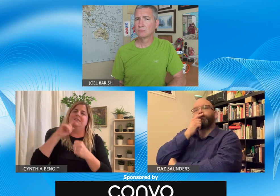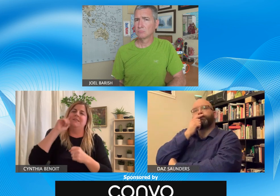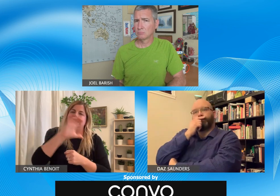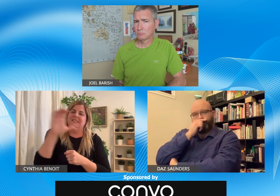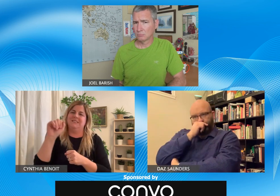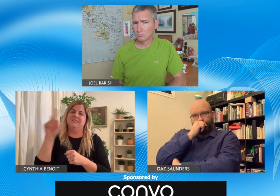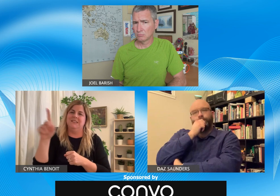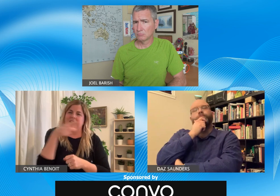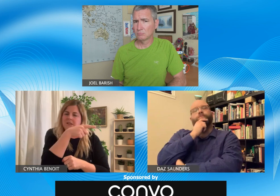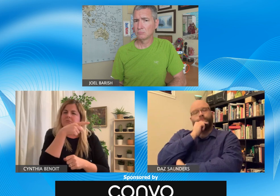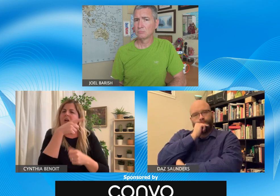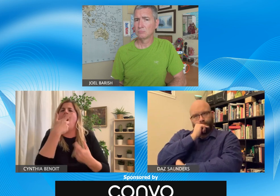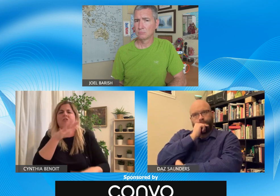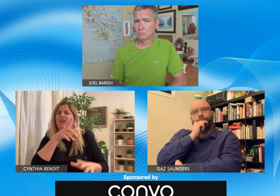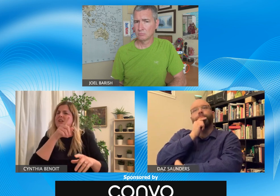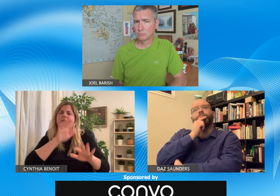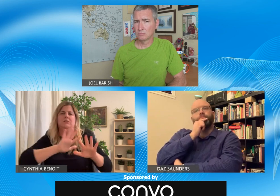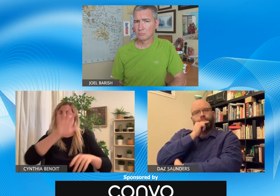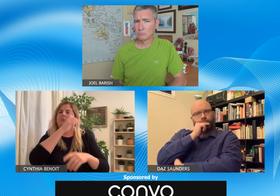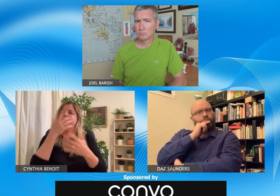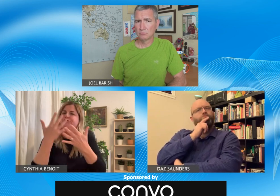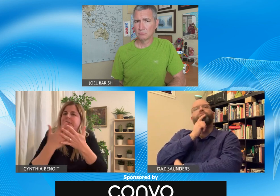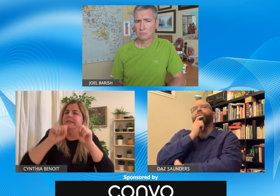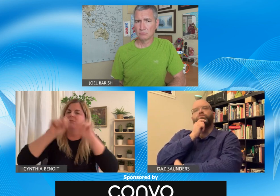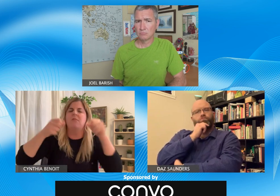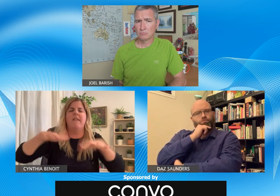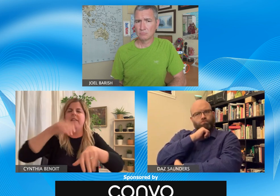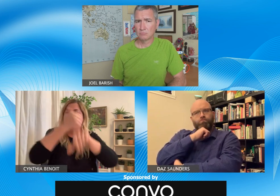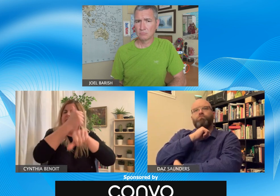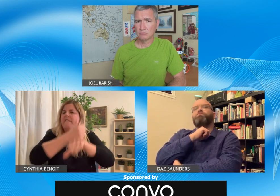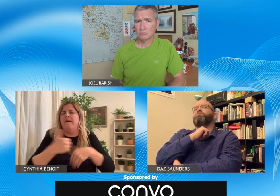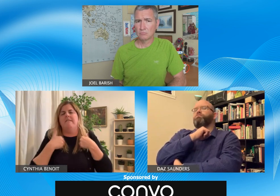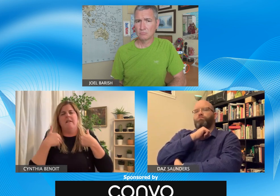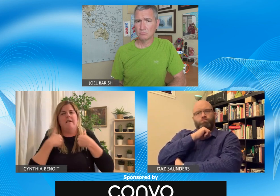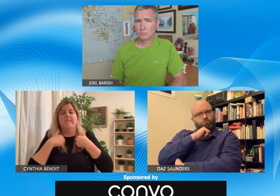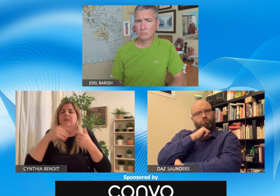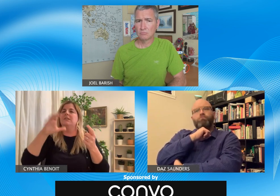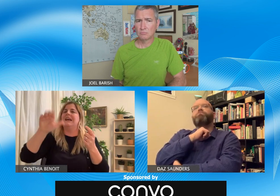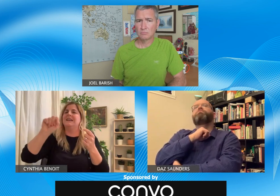CCSD has a screening system already established and